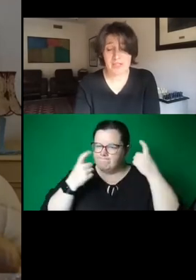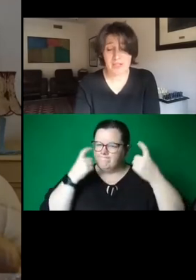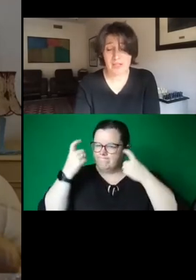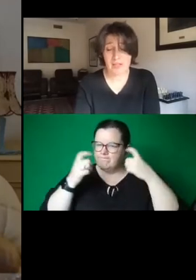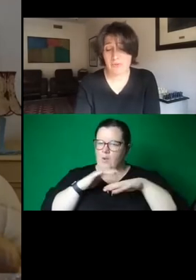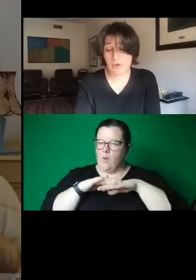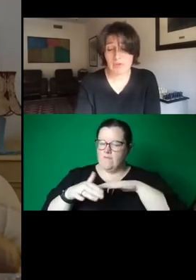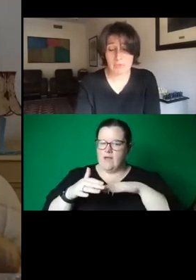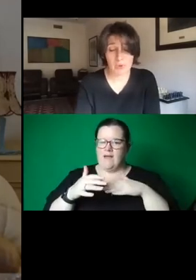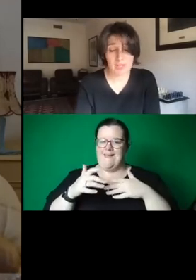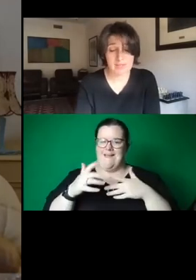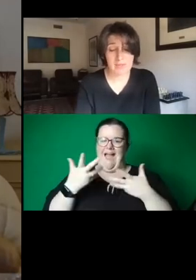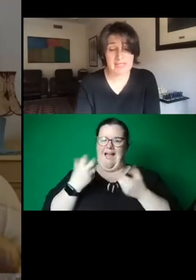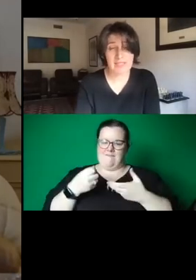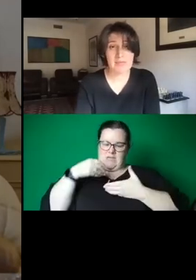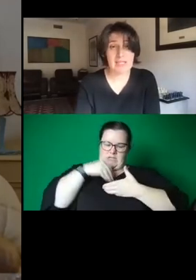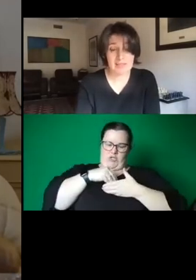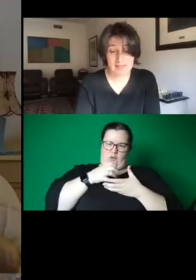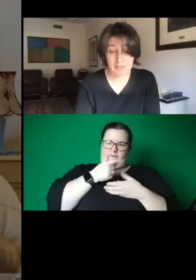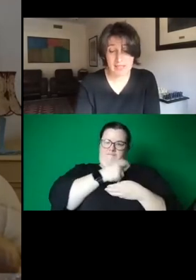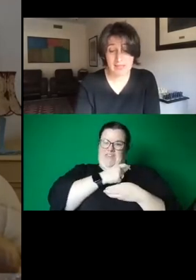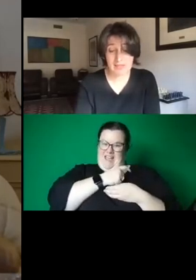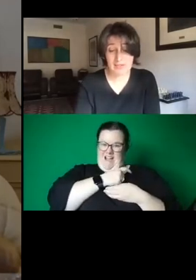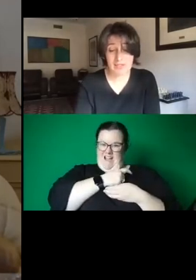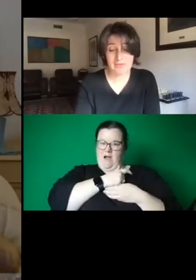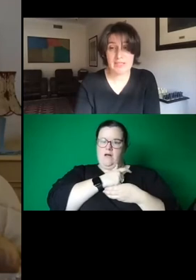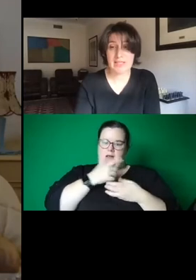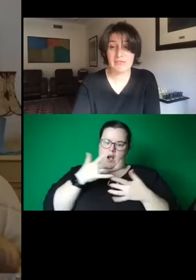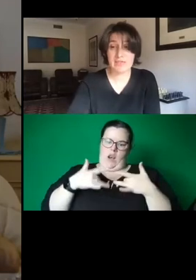i photographed bollards and domestic spaces making these fears physically visible